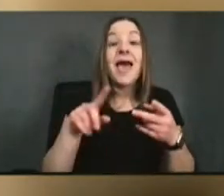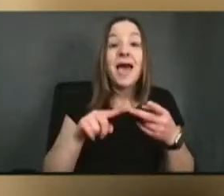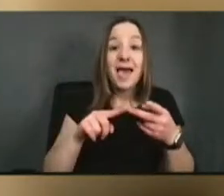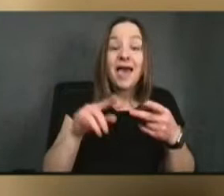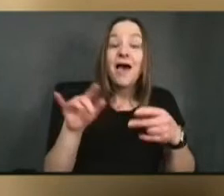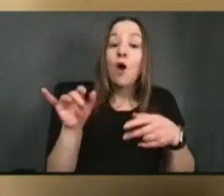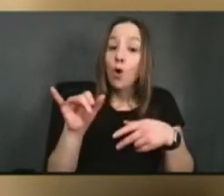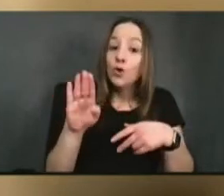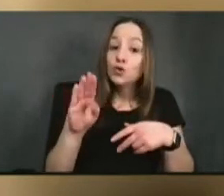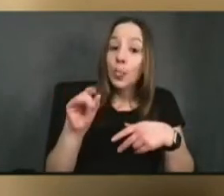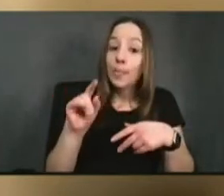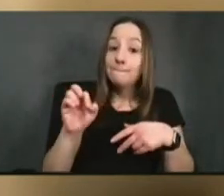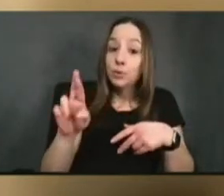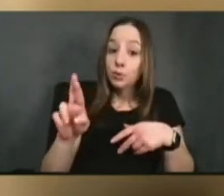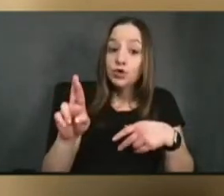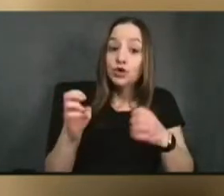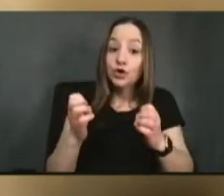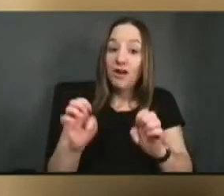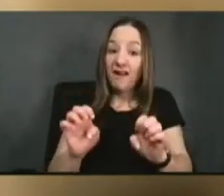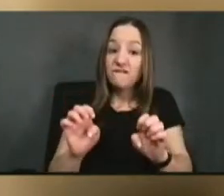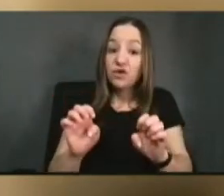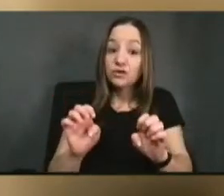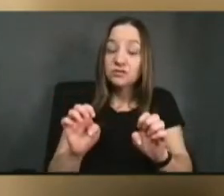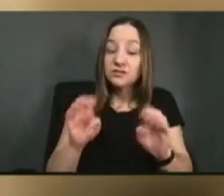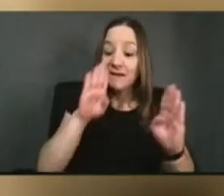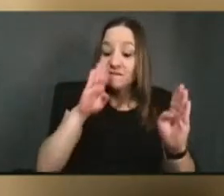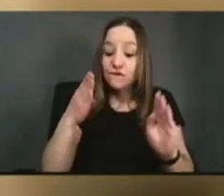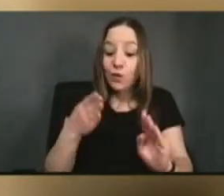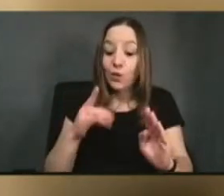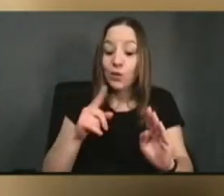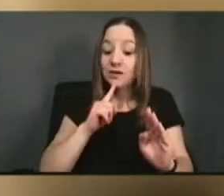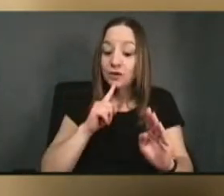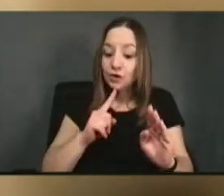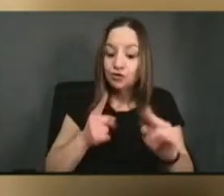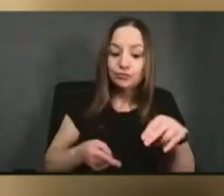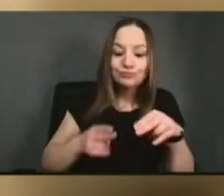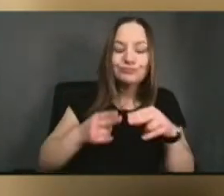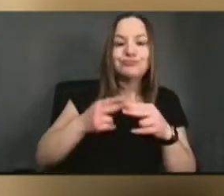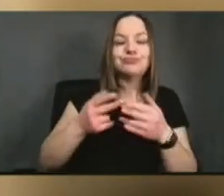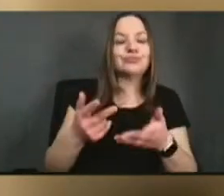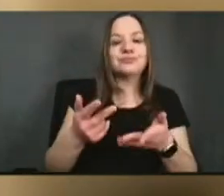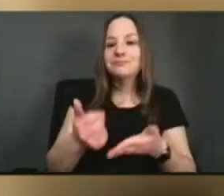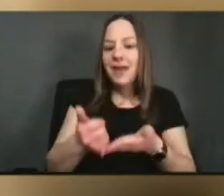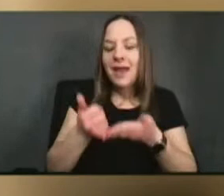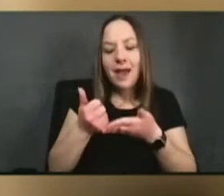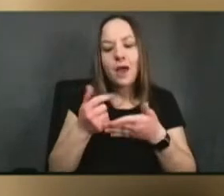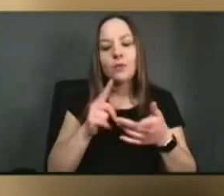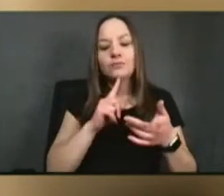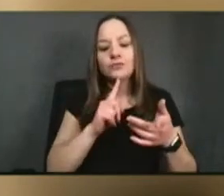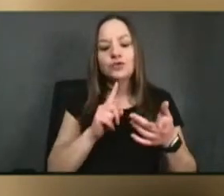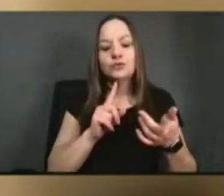clinics. Even the boosts our efforts that are well underway